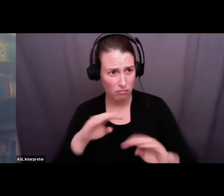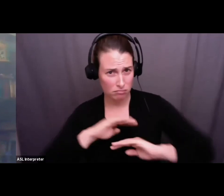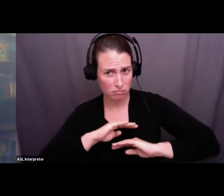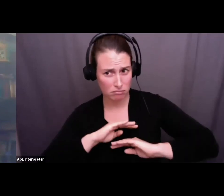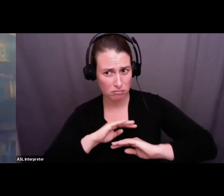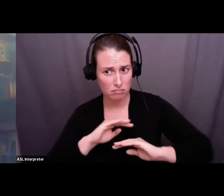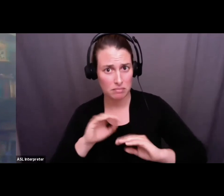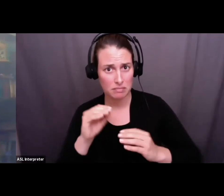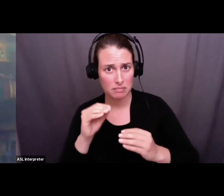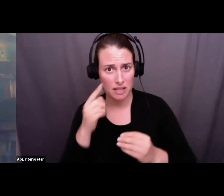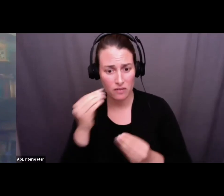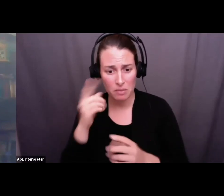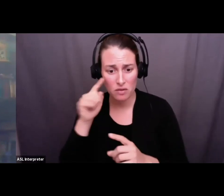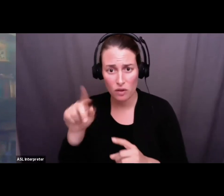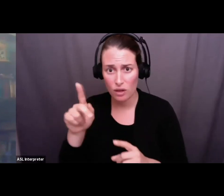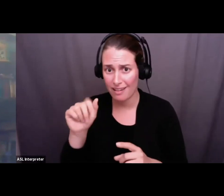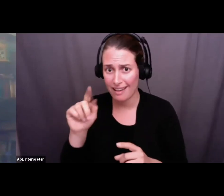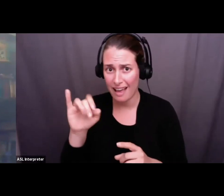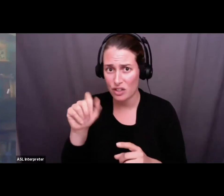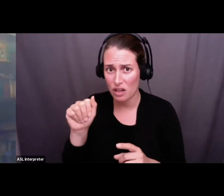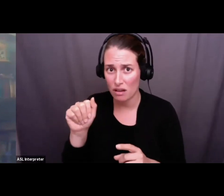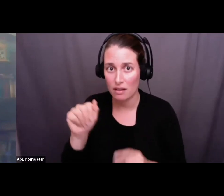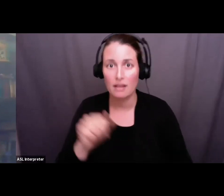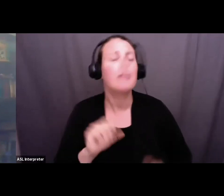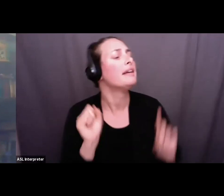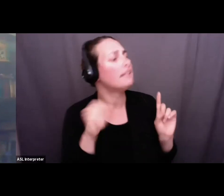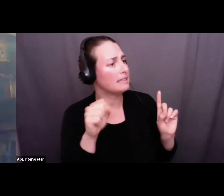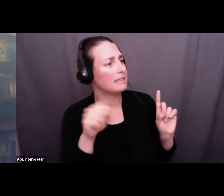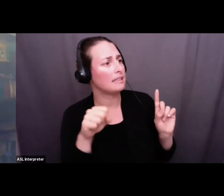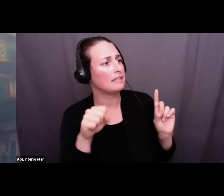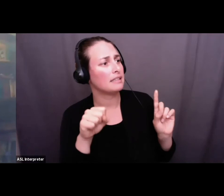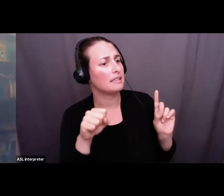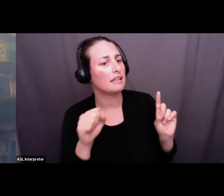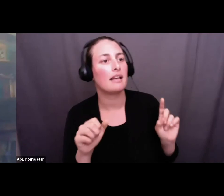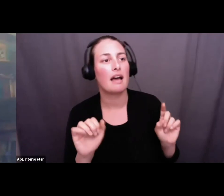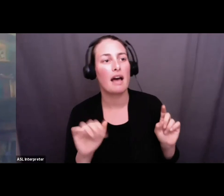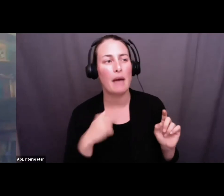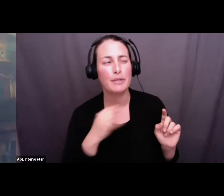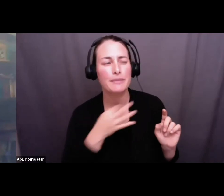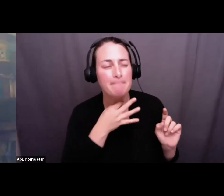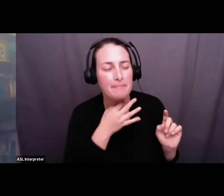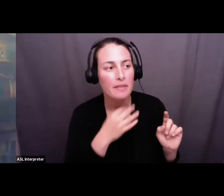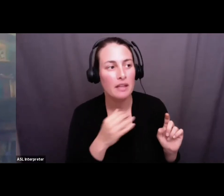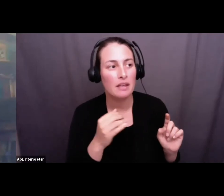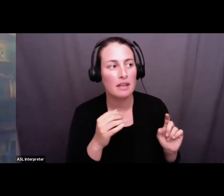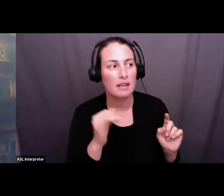Yes. Yes, I was concerned that it would be focused, as you said, to